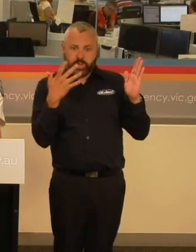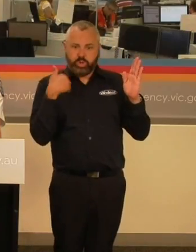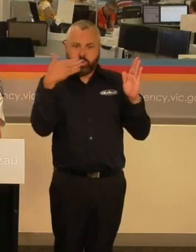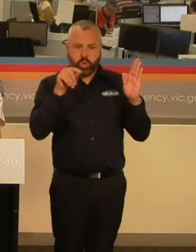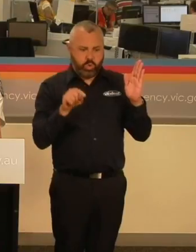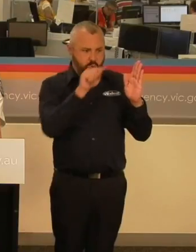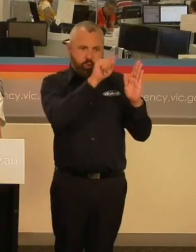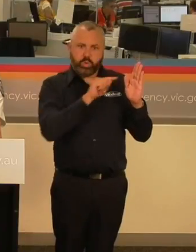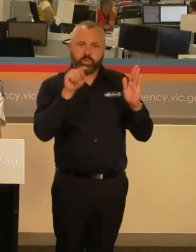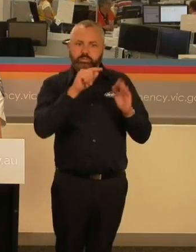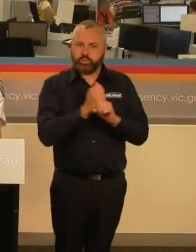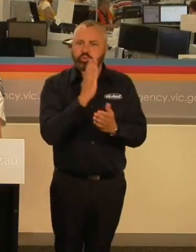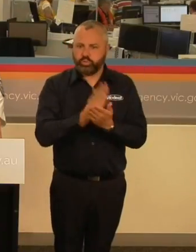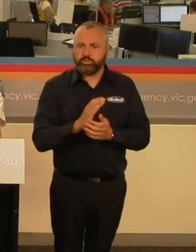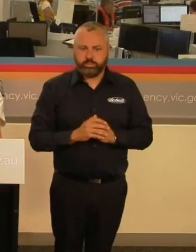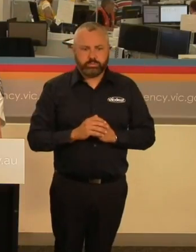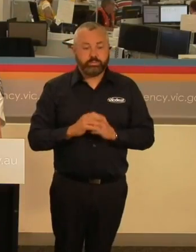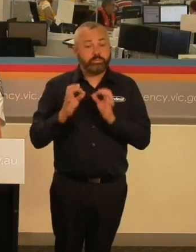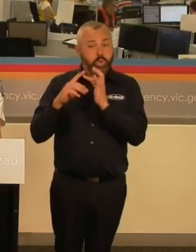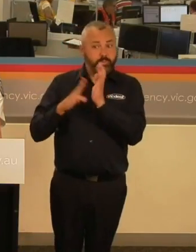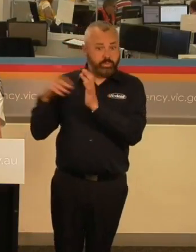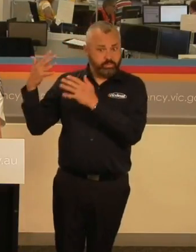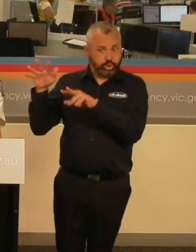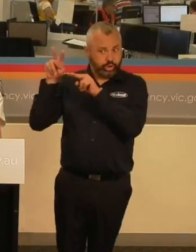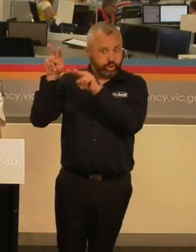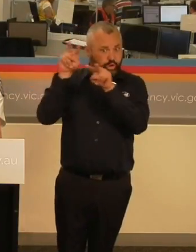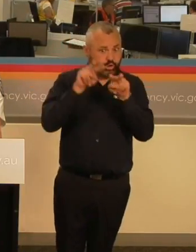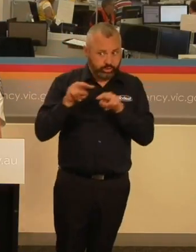weather information but also the community website and the VicEmergency